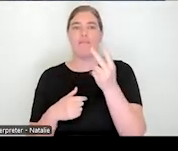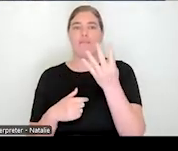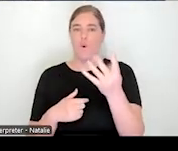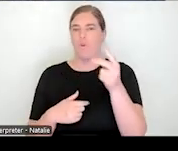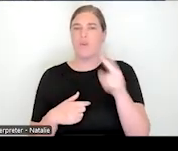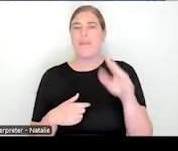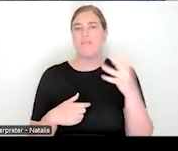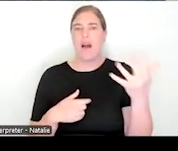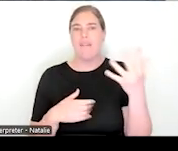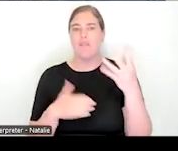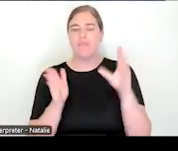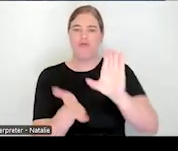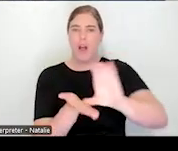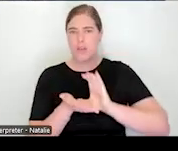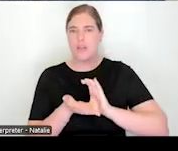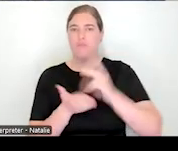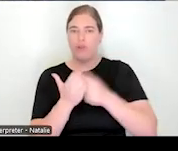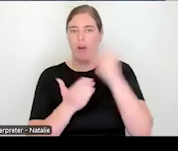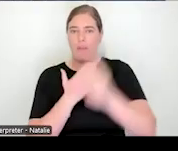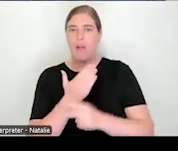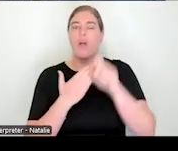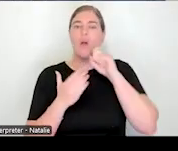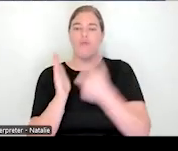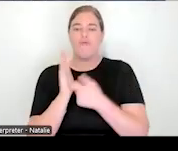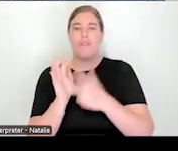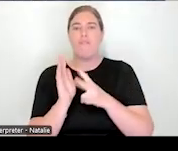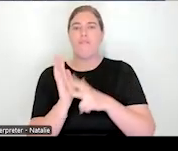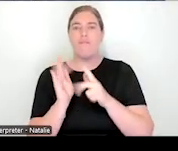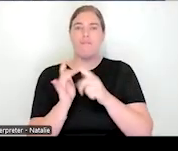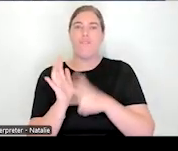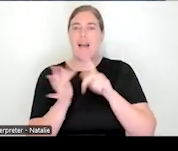Revive Live is supporting activities to improve accessibility at contemporary